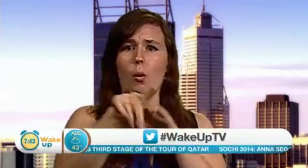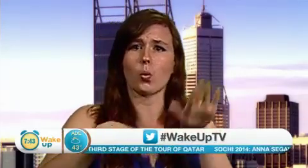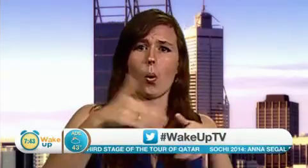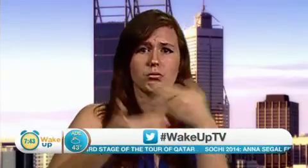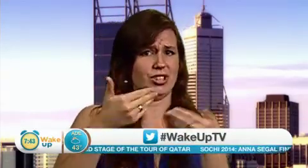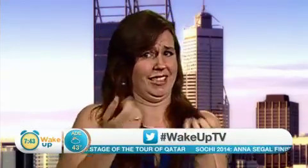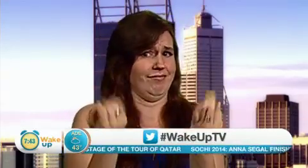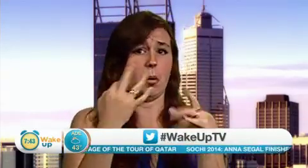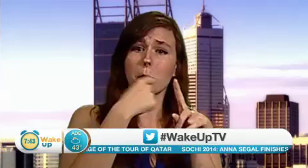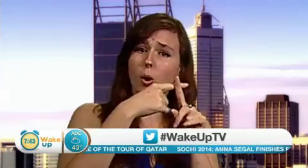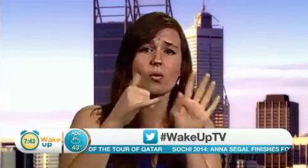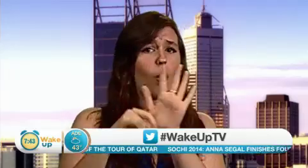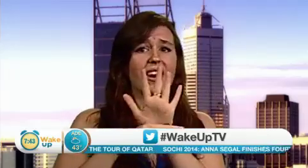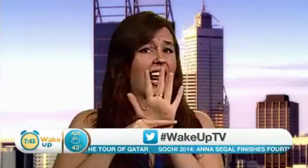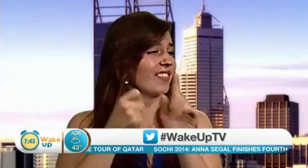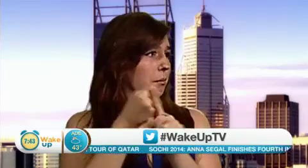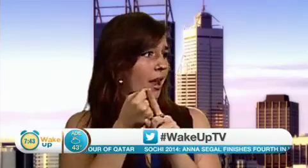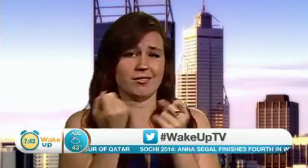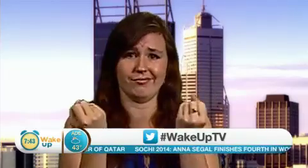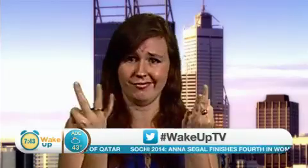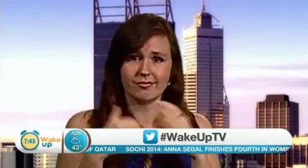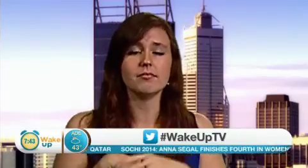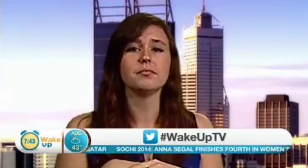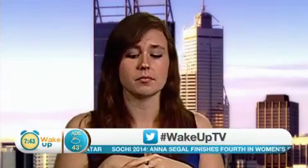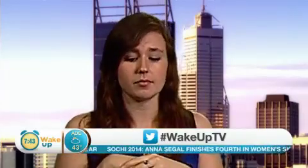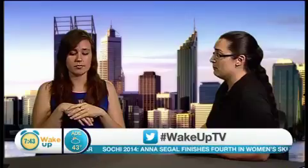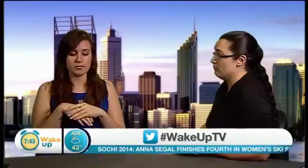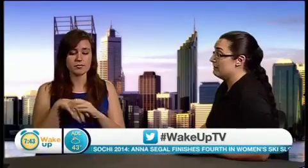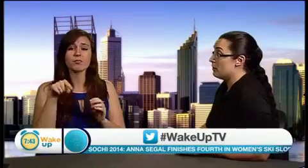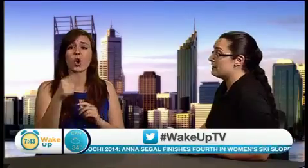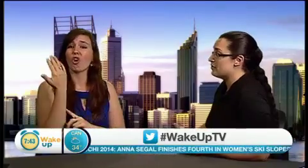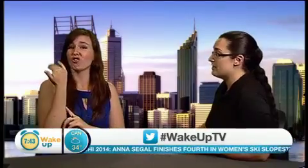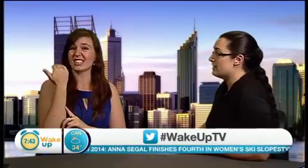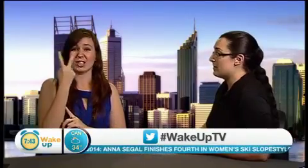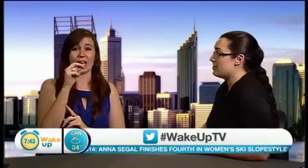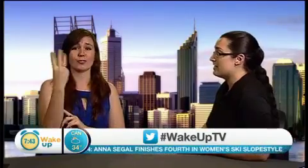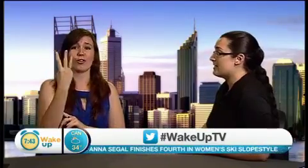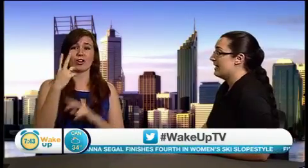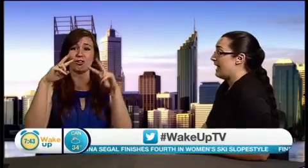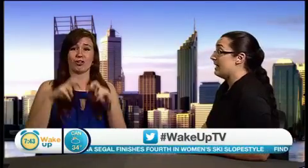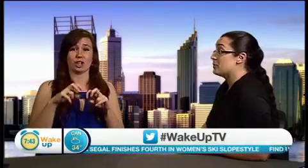some in 2006 and 2008 and they said there was no negative impact by having an interpreter involved in